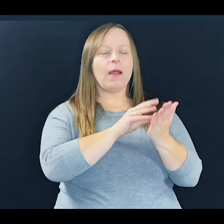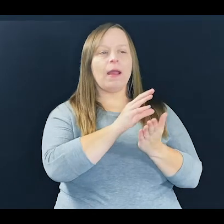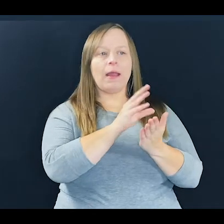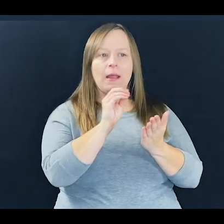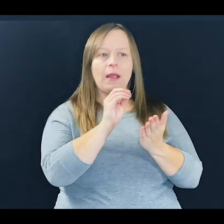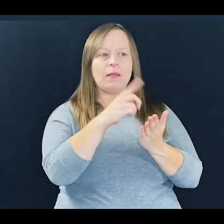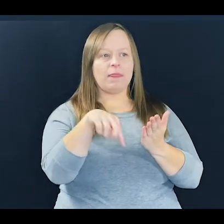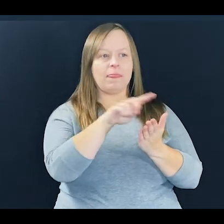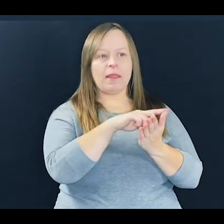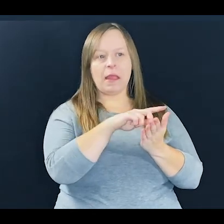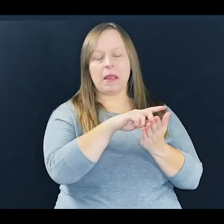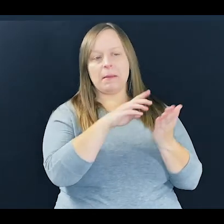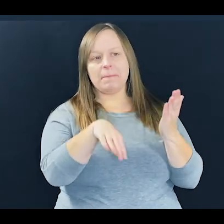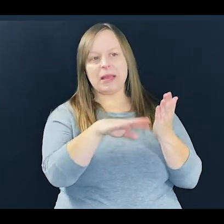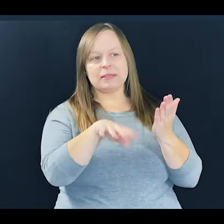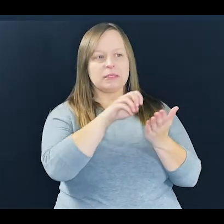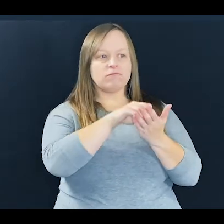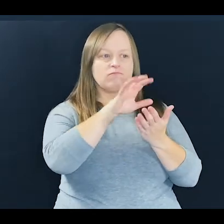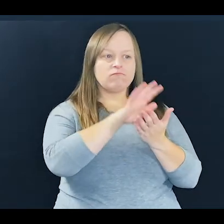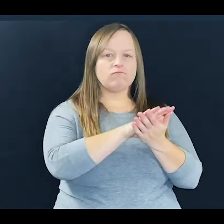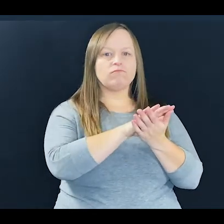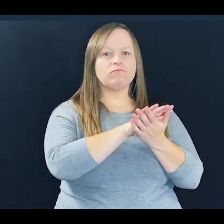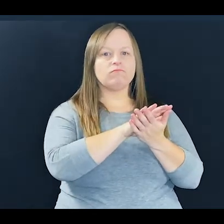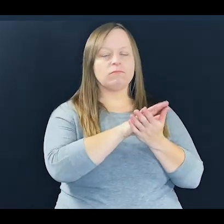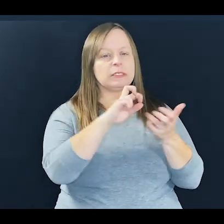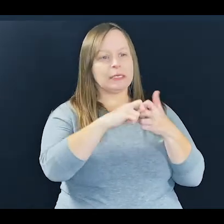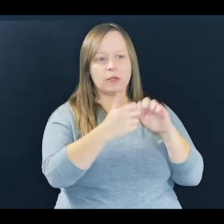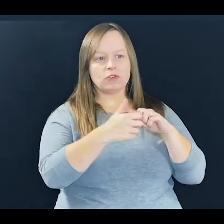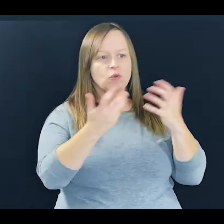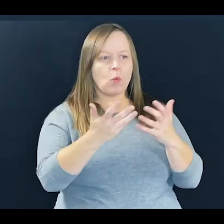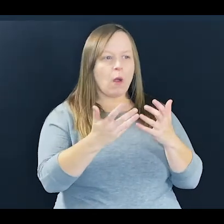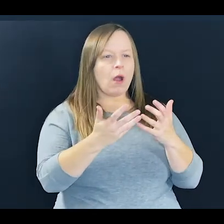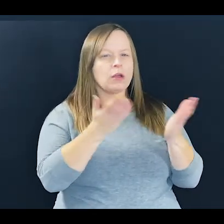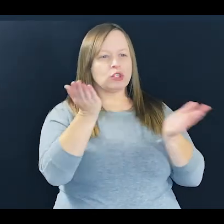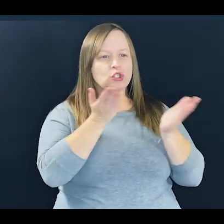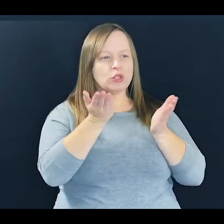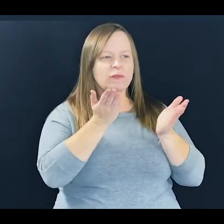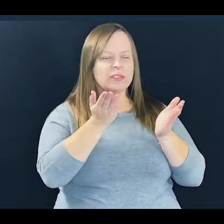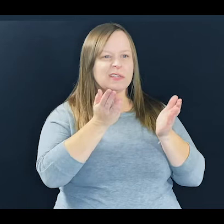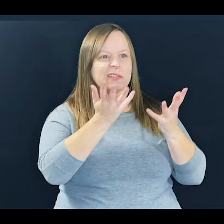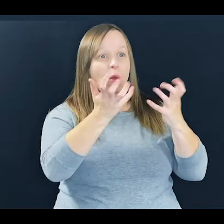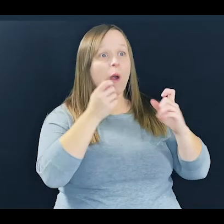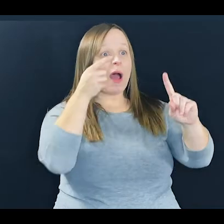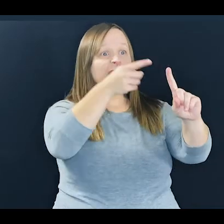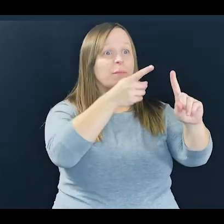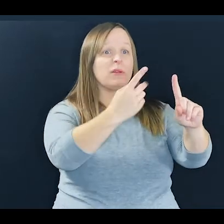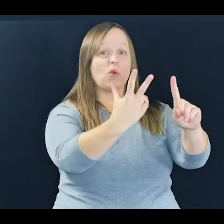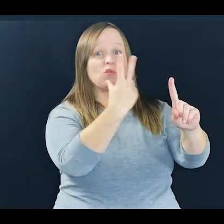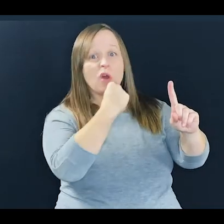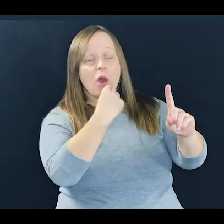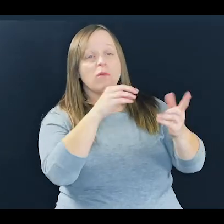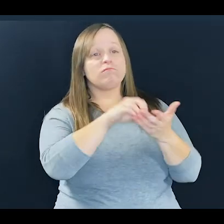And they can basically write down what their issue is or what services they're seeking and are being denied.